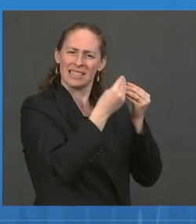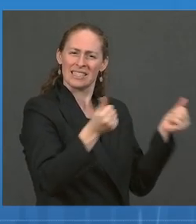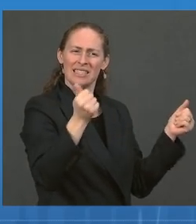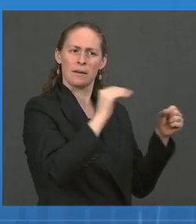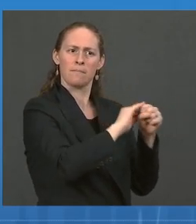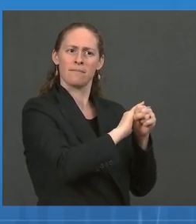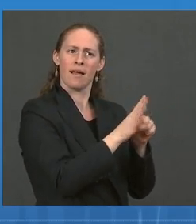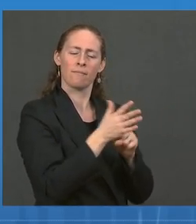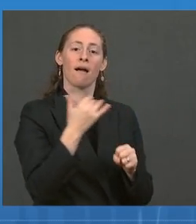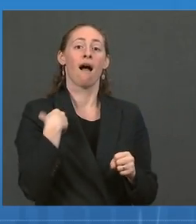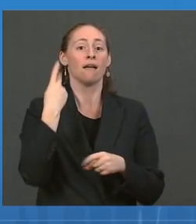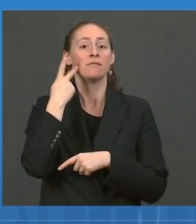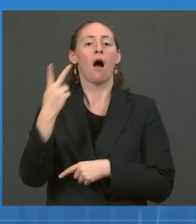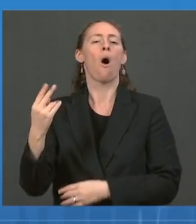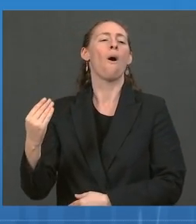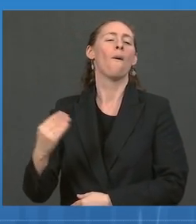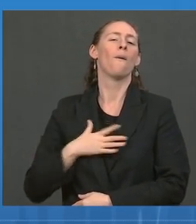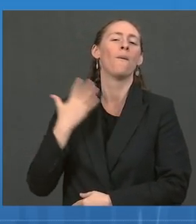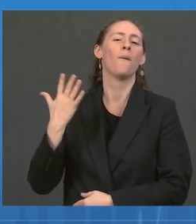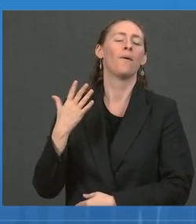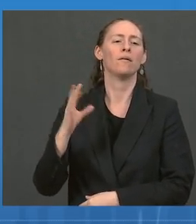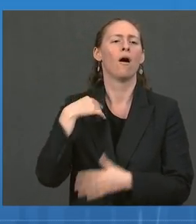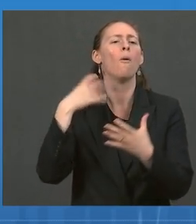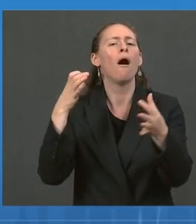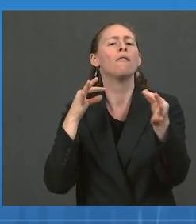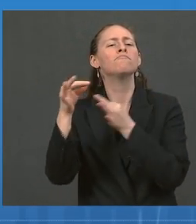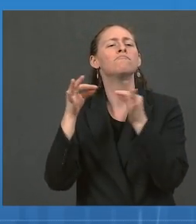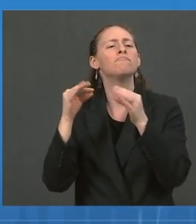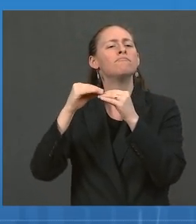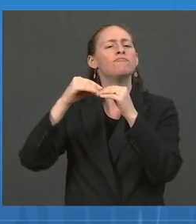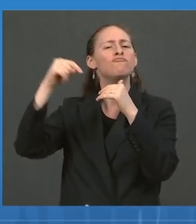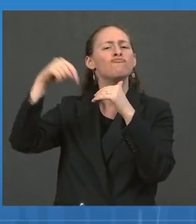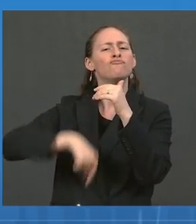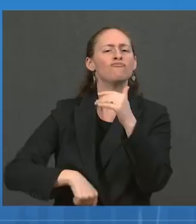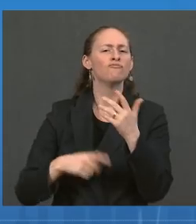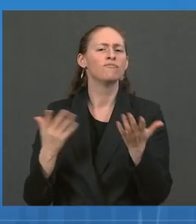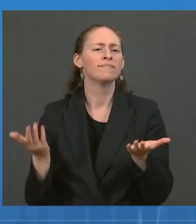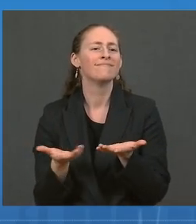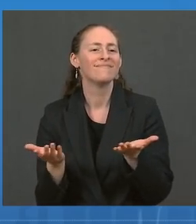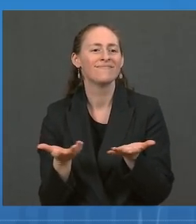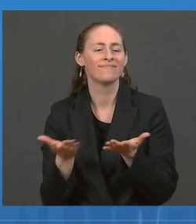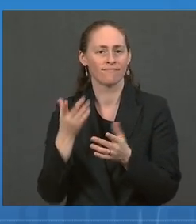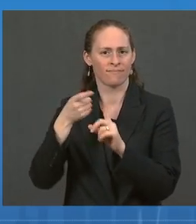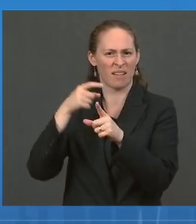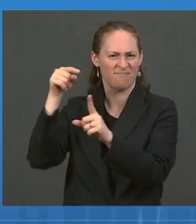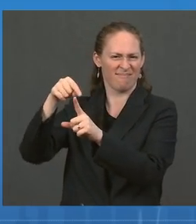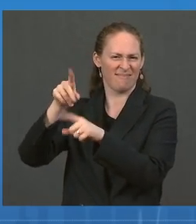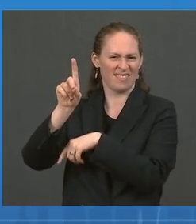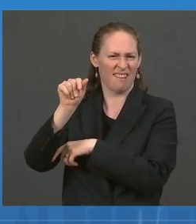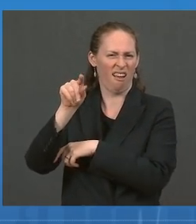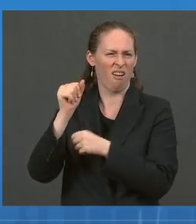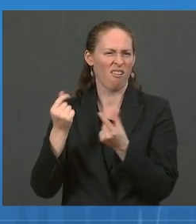So, I want to take a few minutes now to provide some additional context to these most recent data and to also talk about the road ahead.